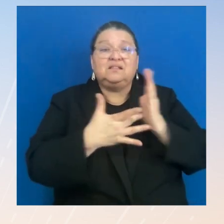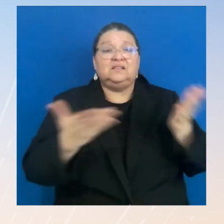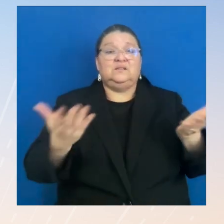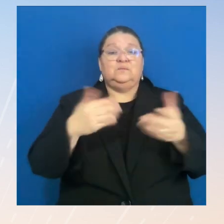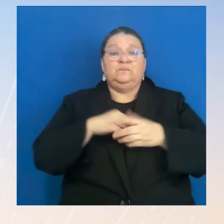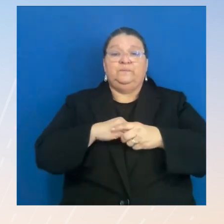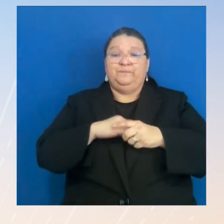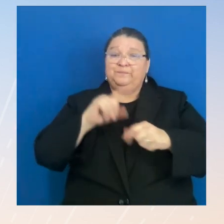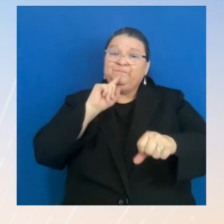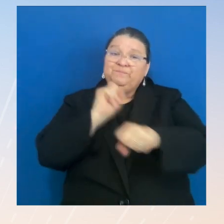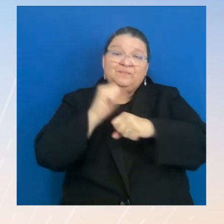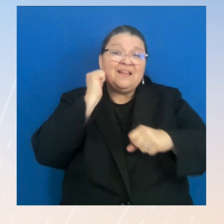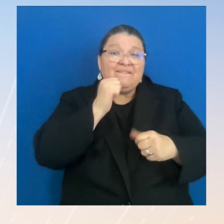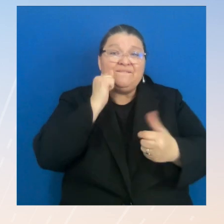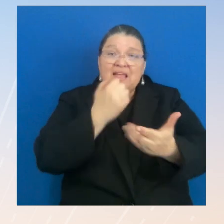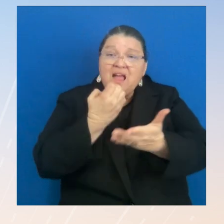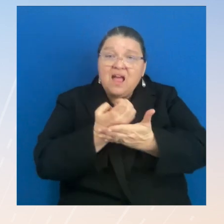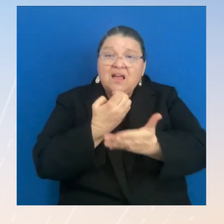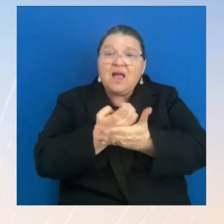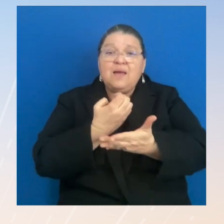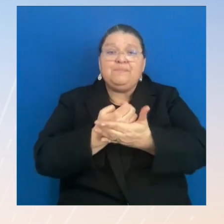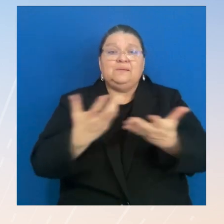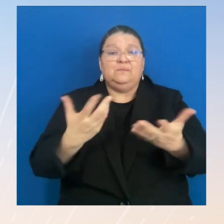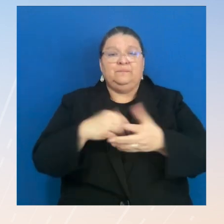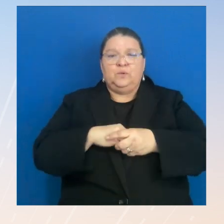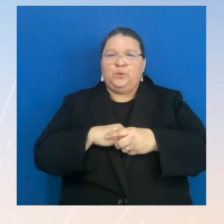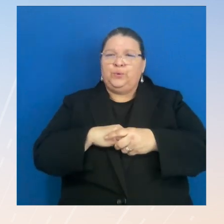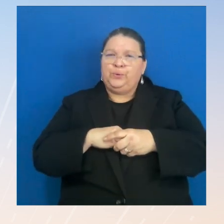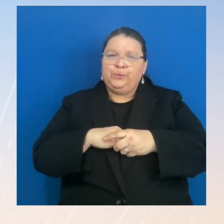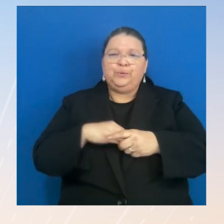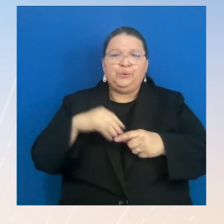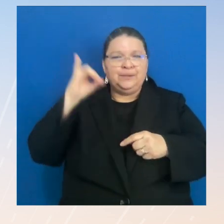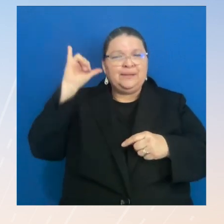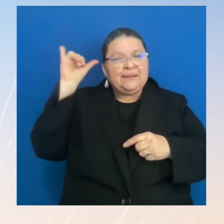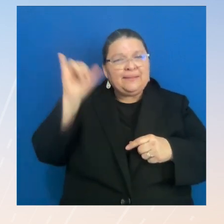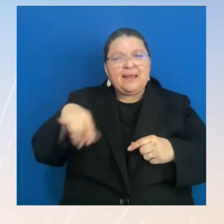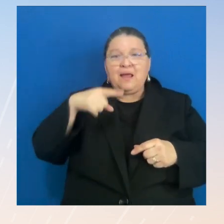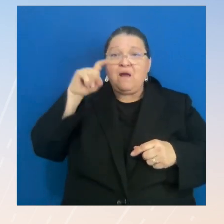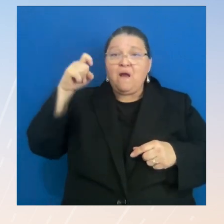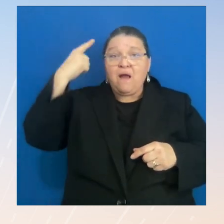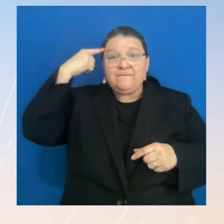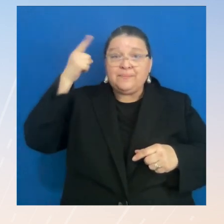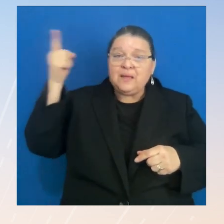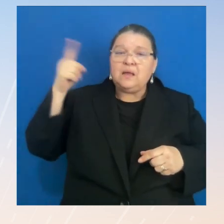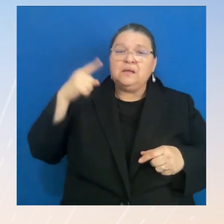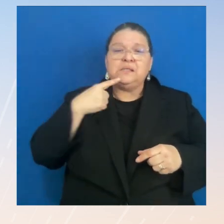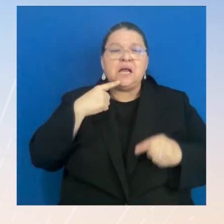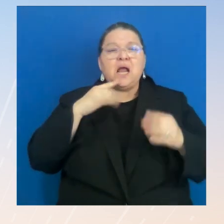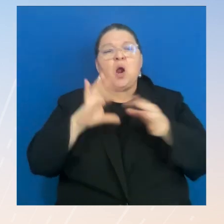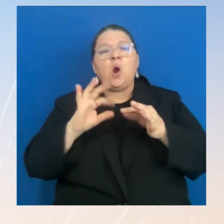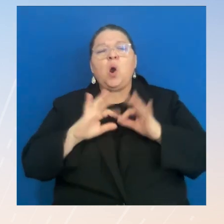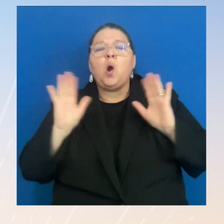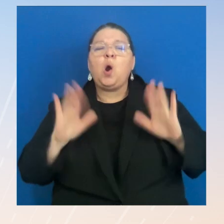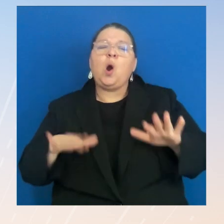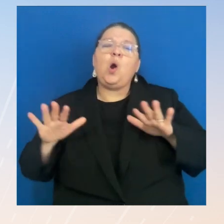regardless of what Kremlin spokespeople say, it has had a dramatic impact on the economy. And we're doing all of that while providing